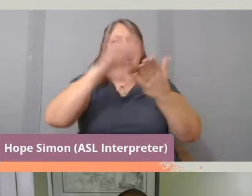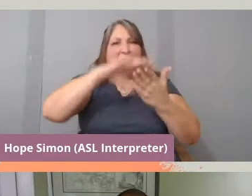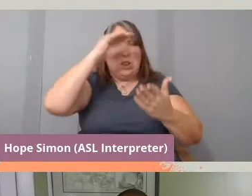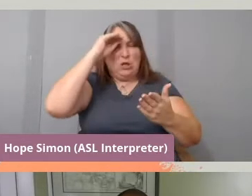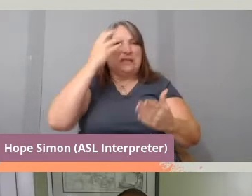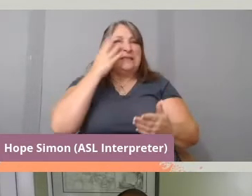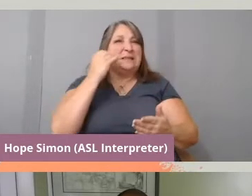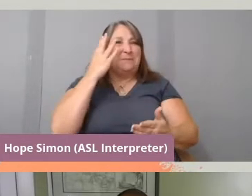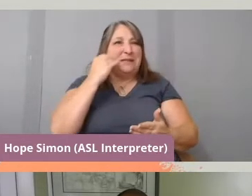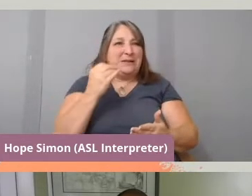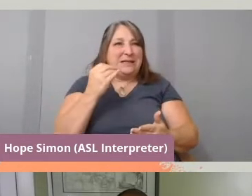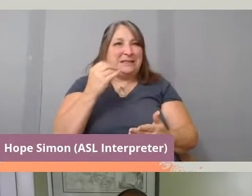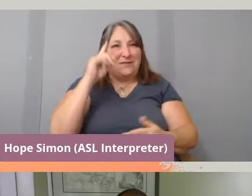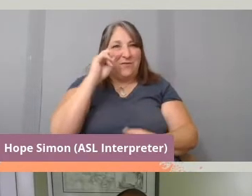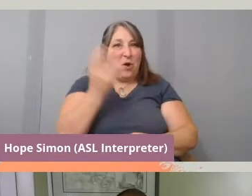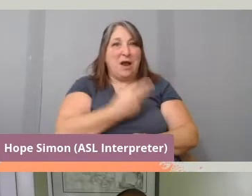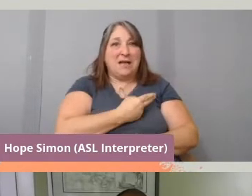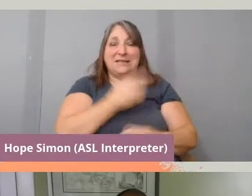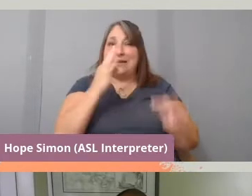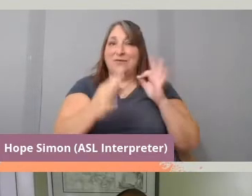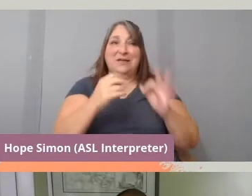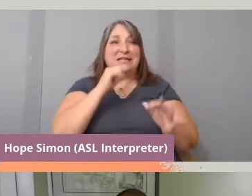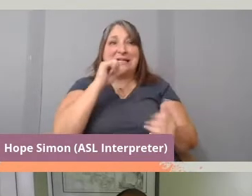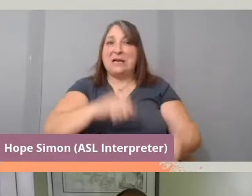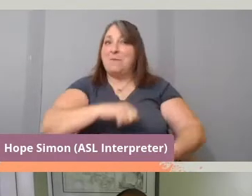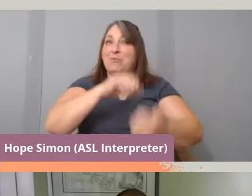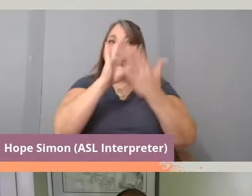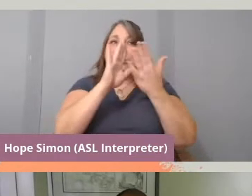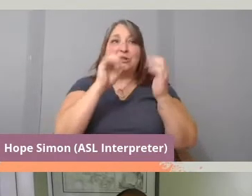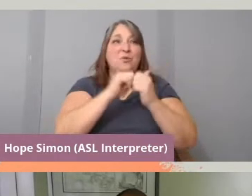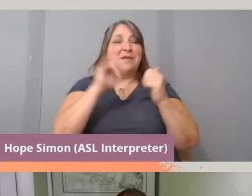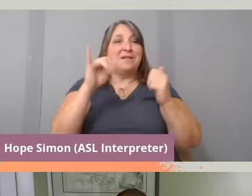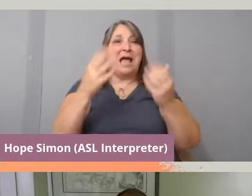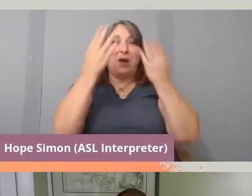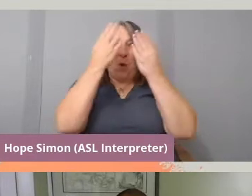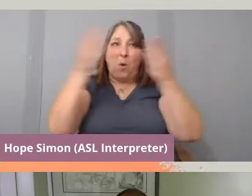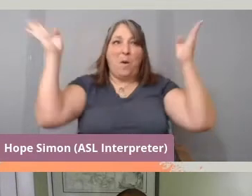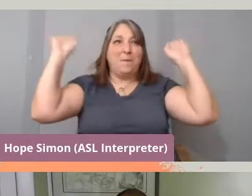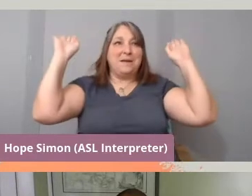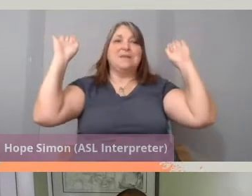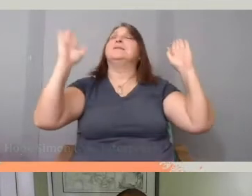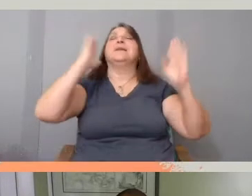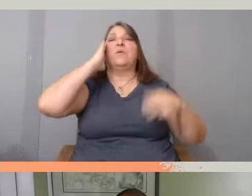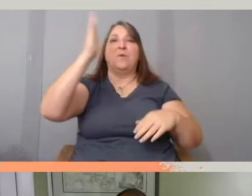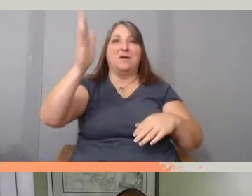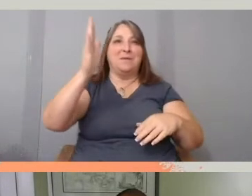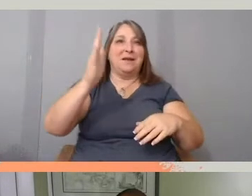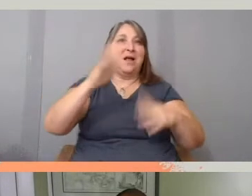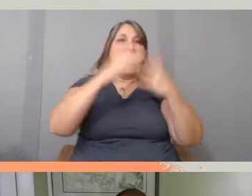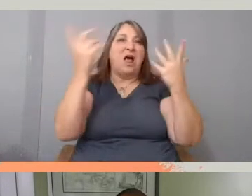And I feel like if we didn't approach it with that openness it would have been a much different film.